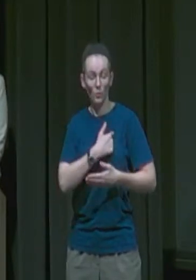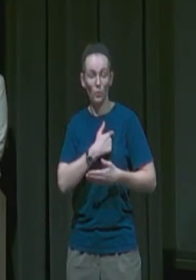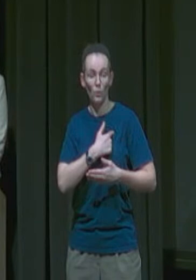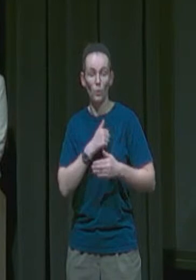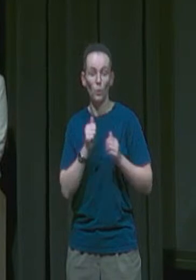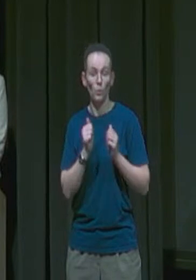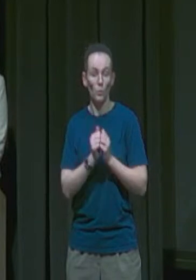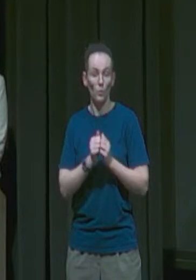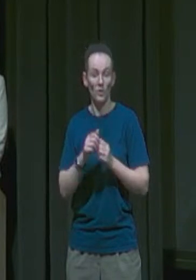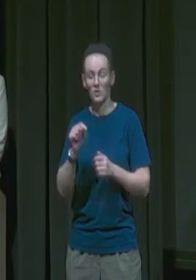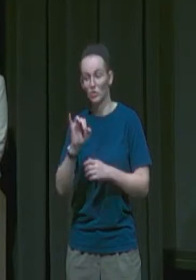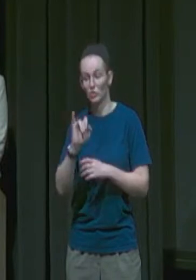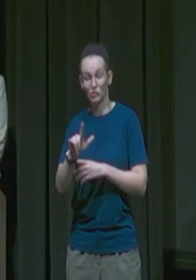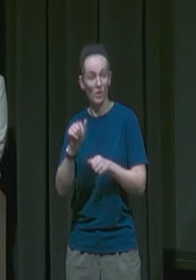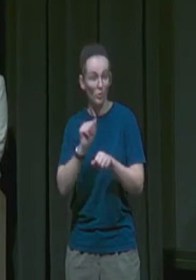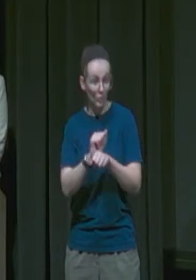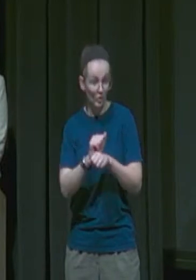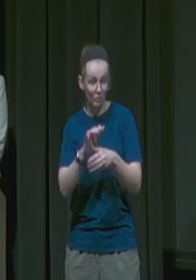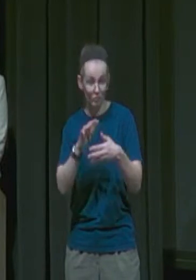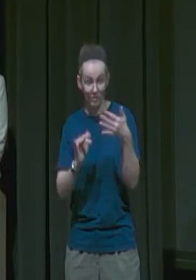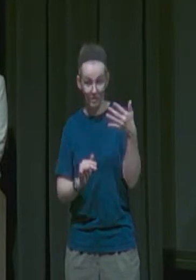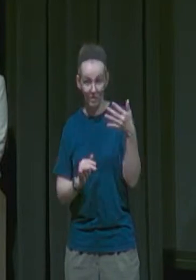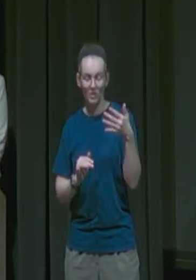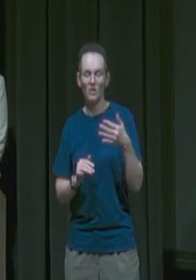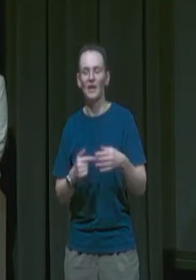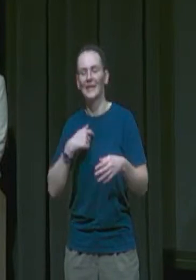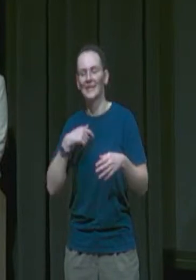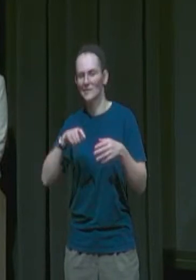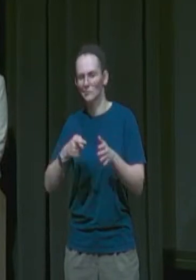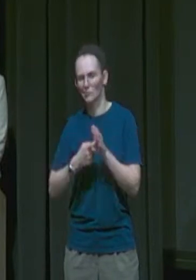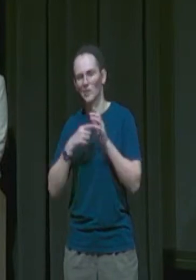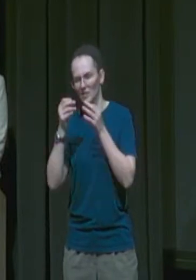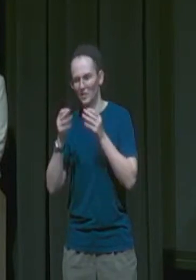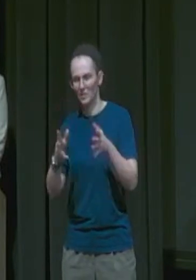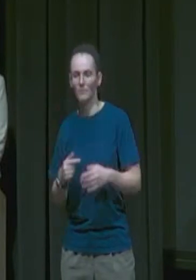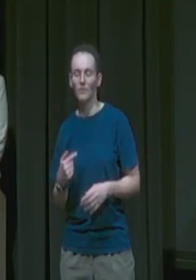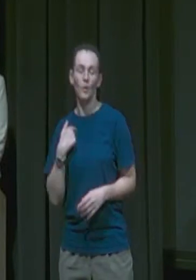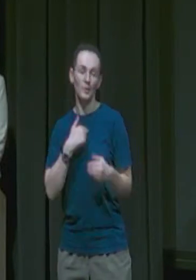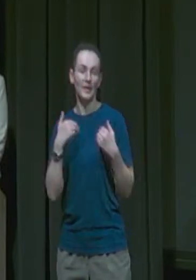uh Trail work and all that I have to give you the party line which is we have unions so it's